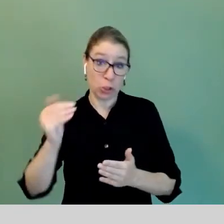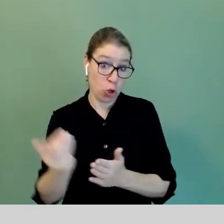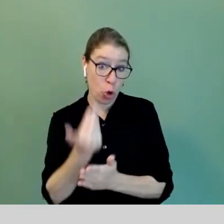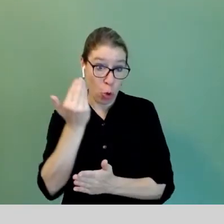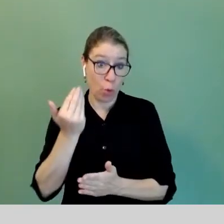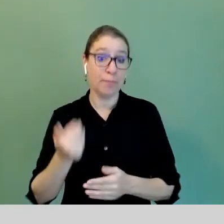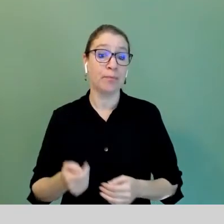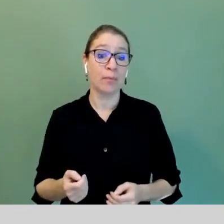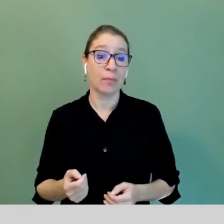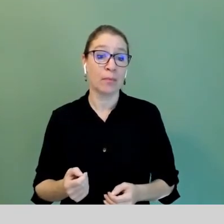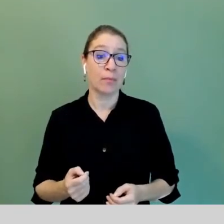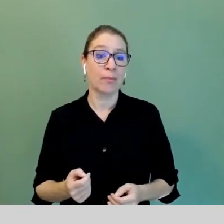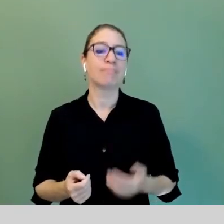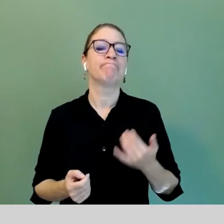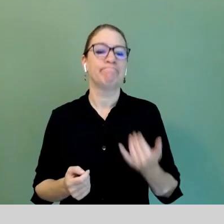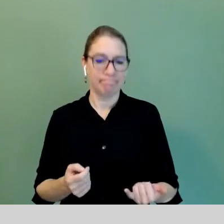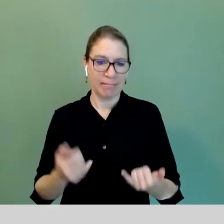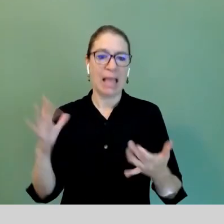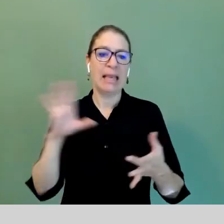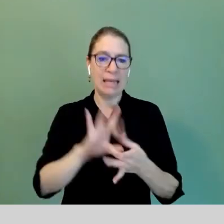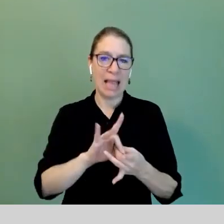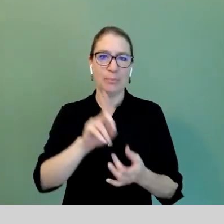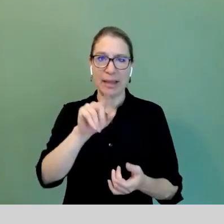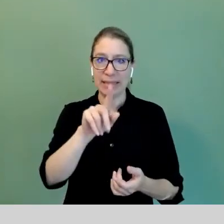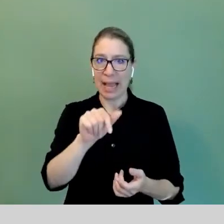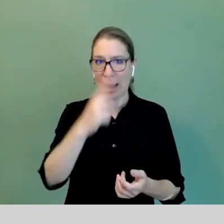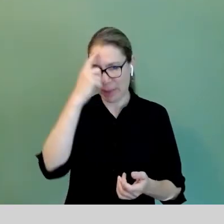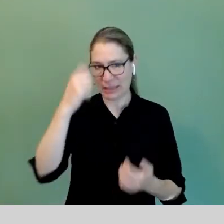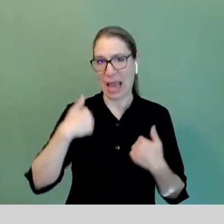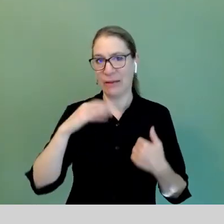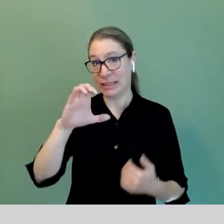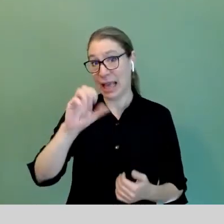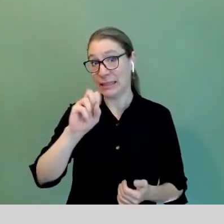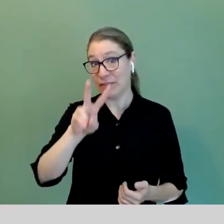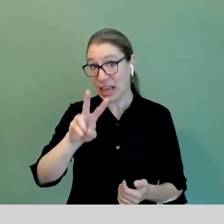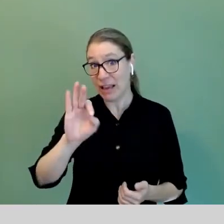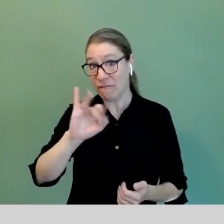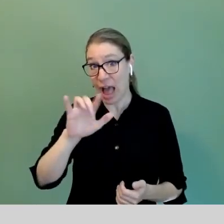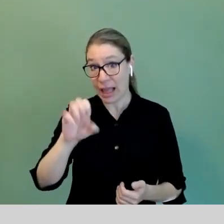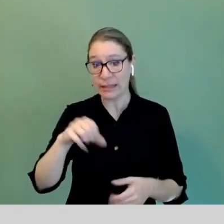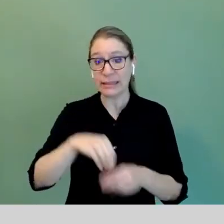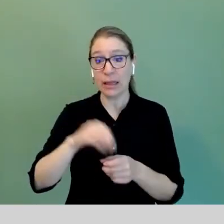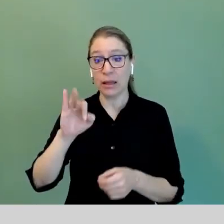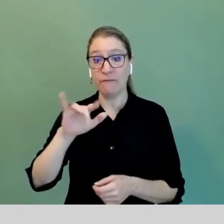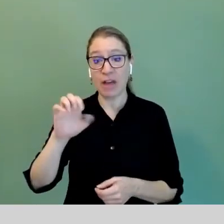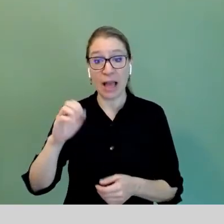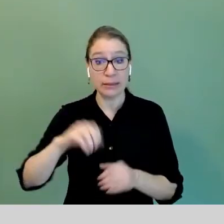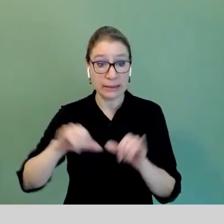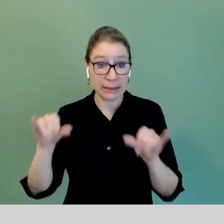And that lets me connect to my data in this particular case, because I have CSV files in a file system.